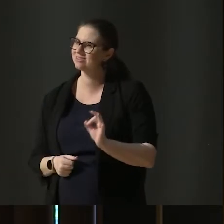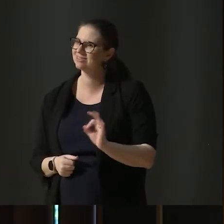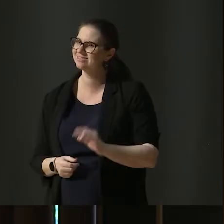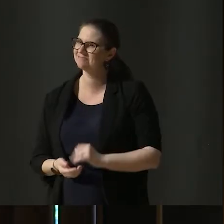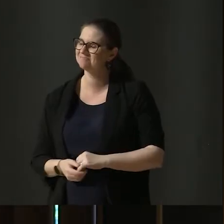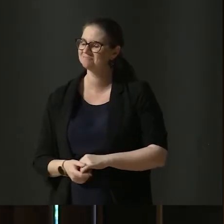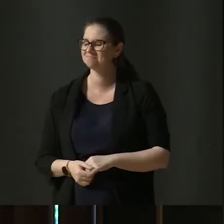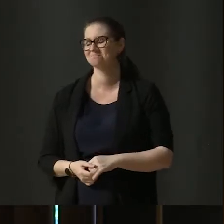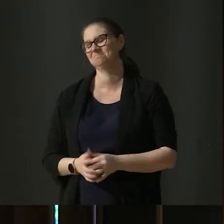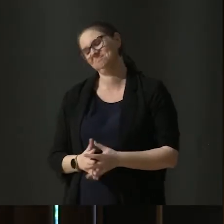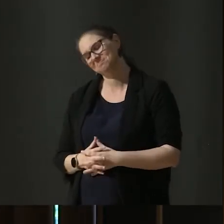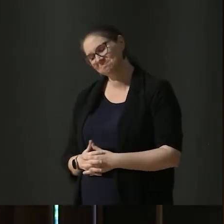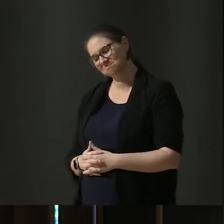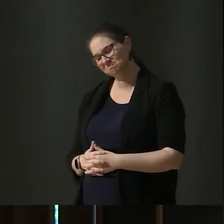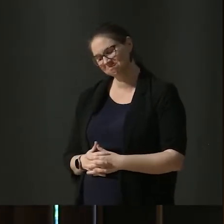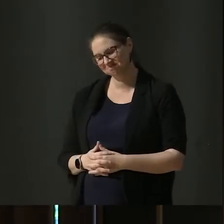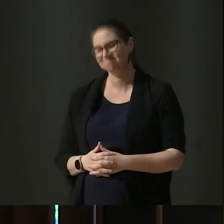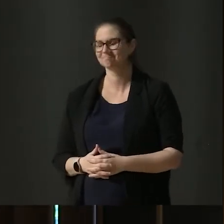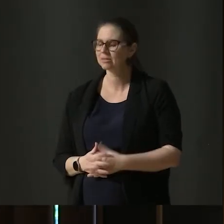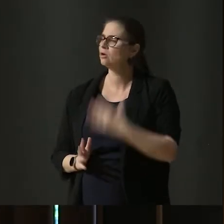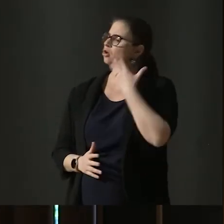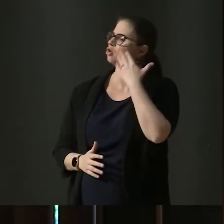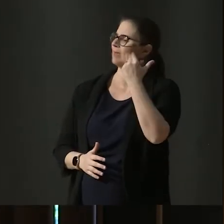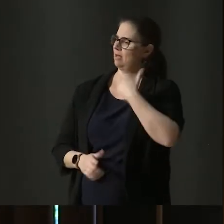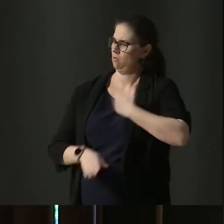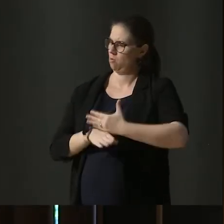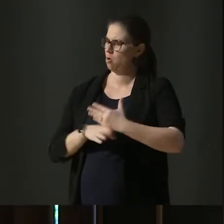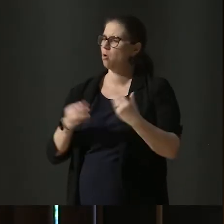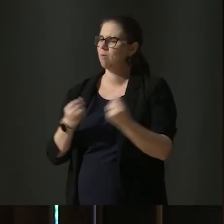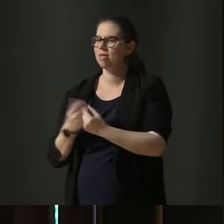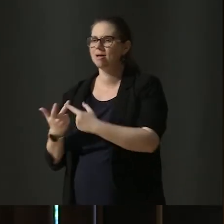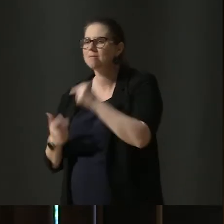I was working with a little boy recently. He was six years old in his first year of school,